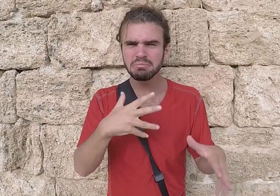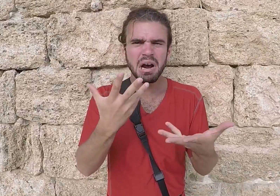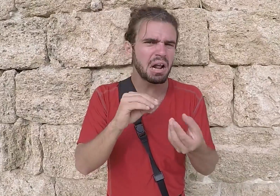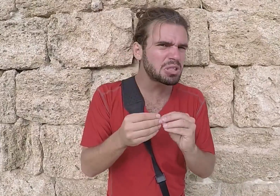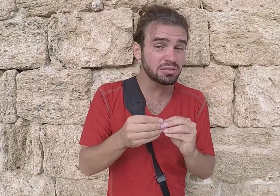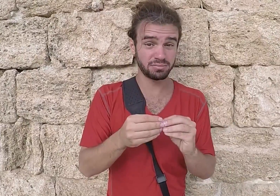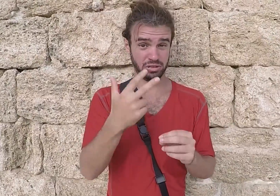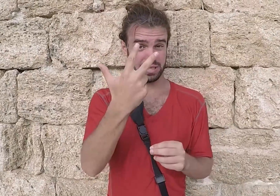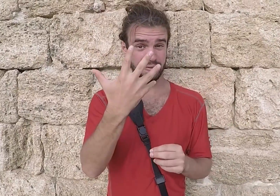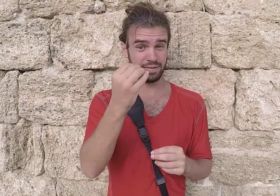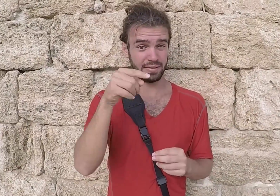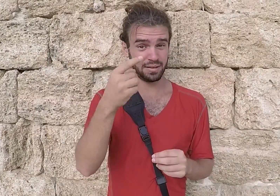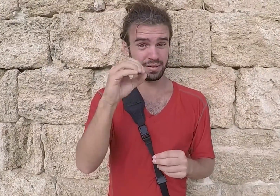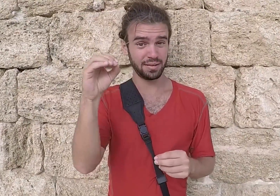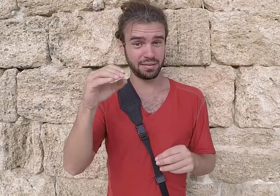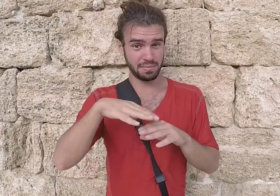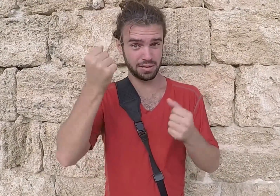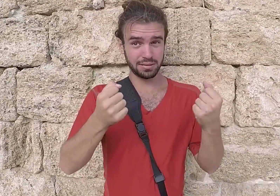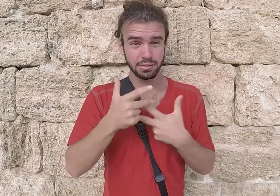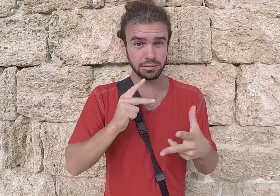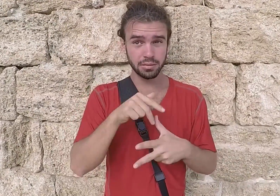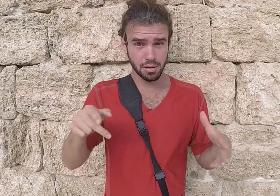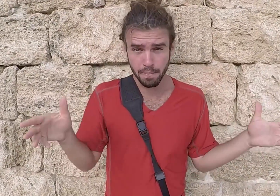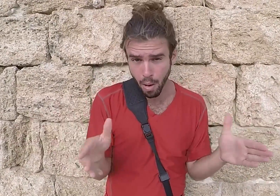Internet estimates it's around 350,000 cars on Malta!